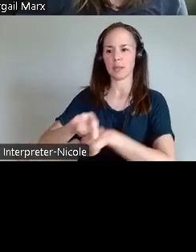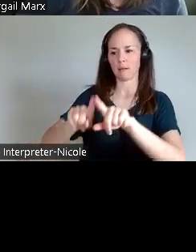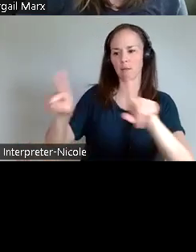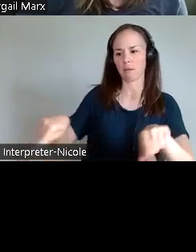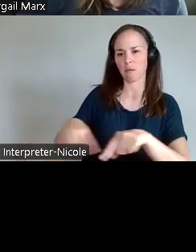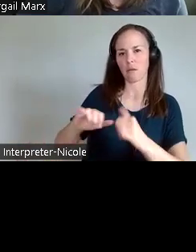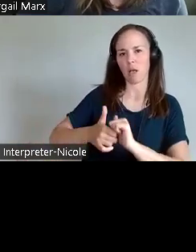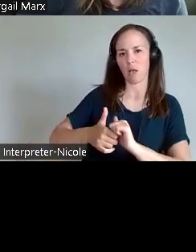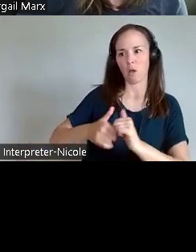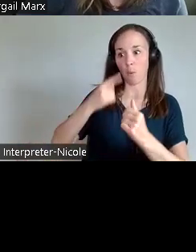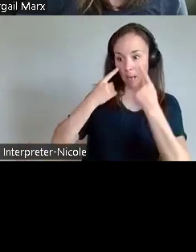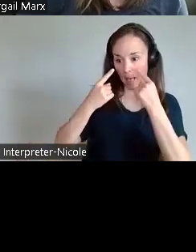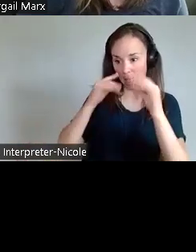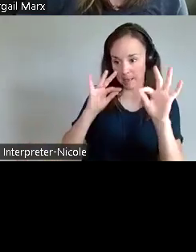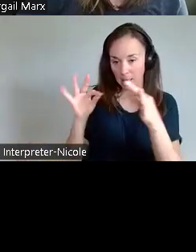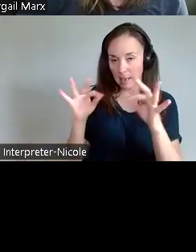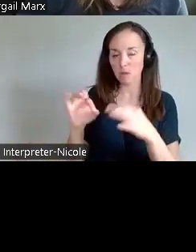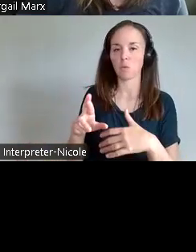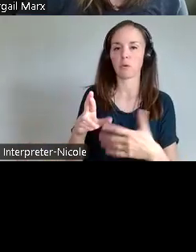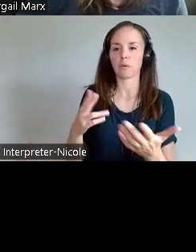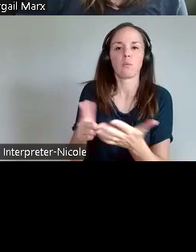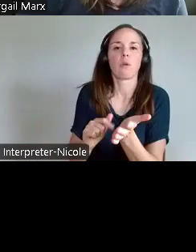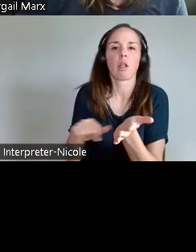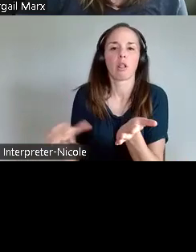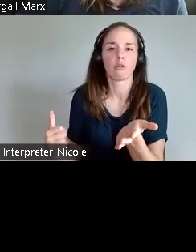feature matching chart again. So at this point, we're looking